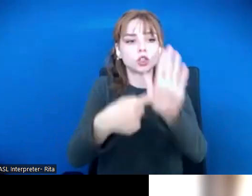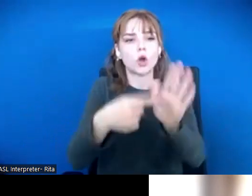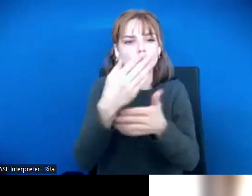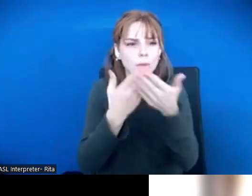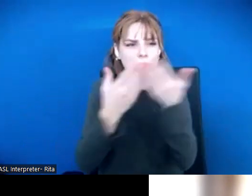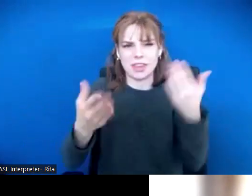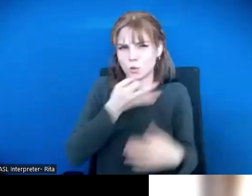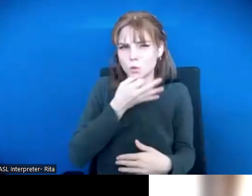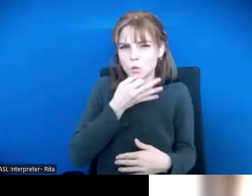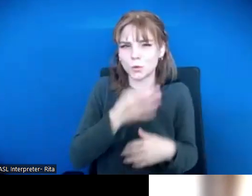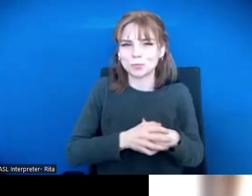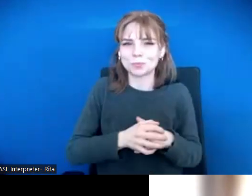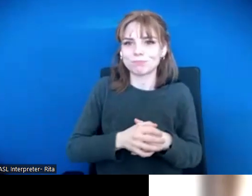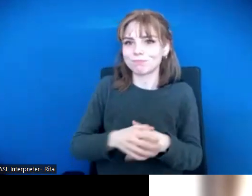It could be something as simple as a pencil grip that allows you to grip on too a pencil easier. Could be a pair of glasses or it could be a high-tech piece of equipment which I will show you some items here in a little bit.